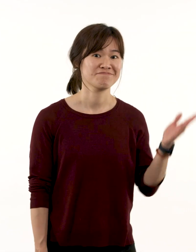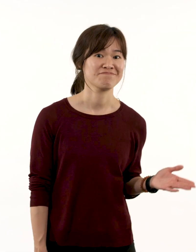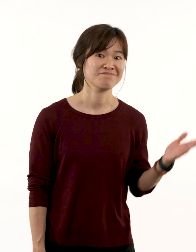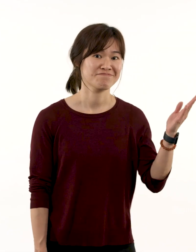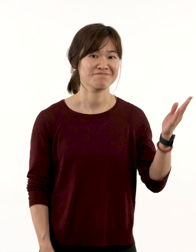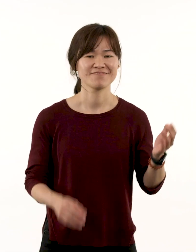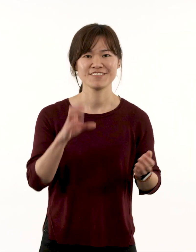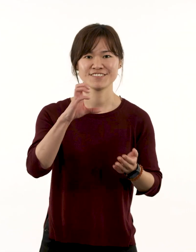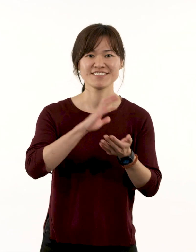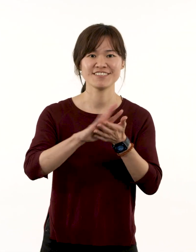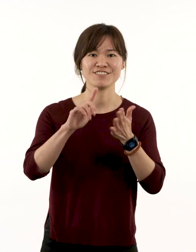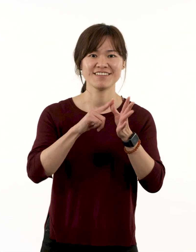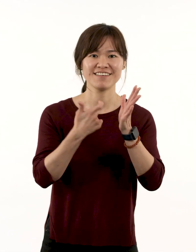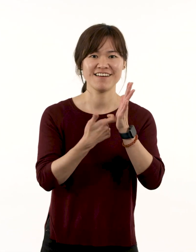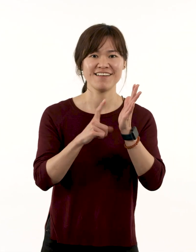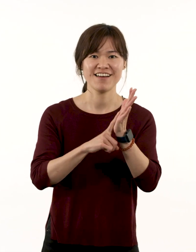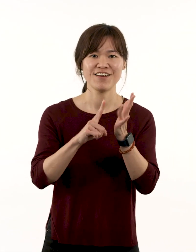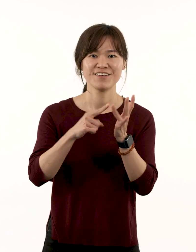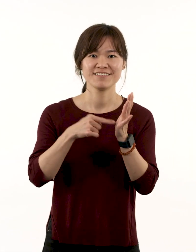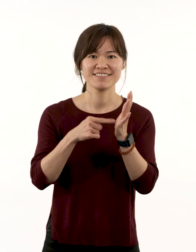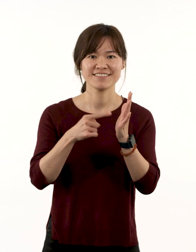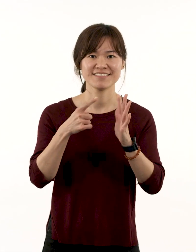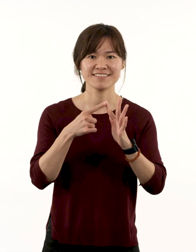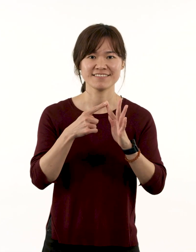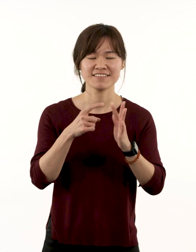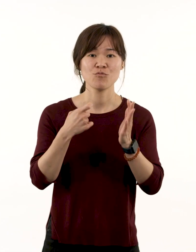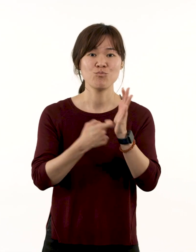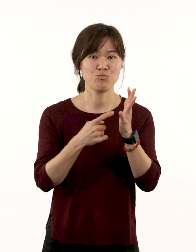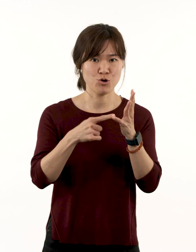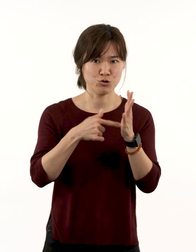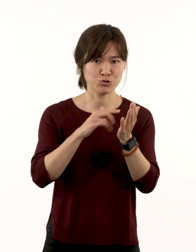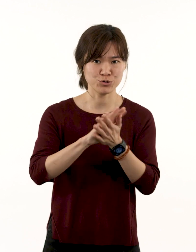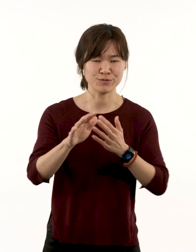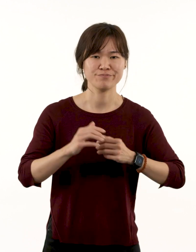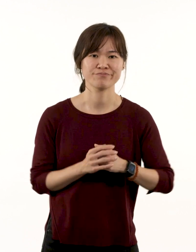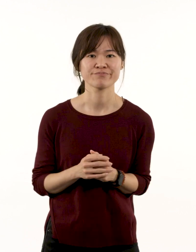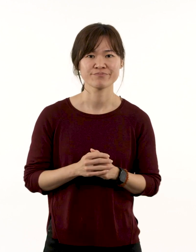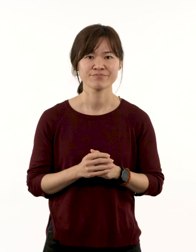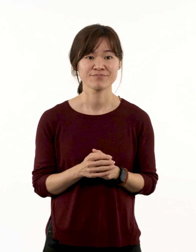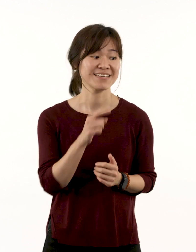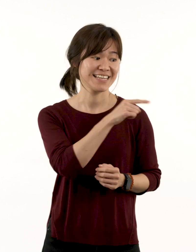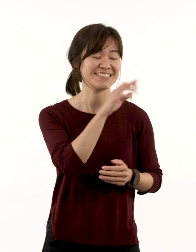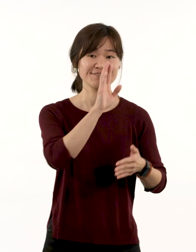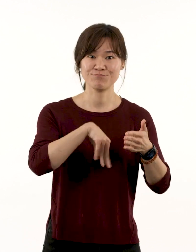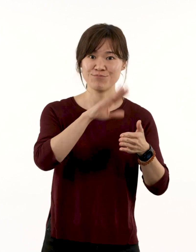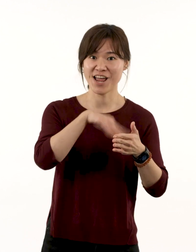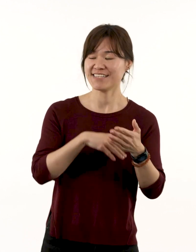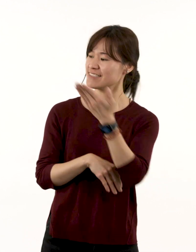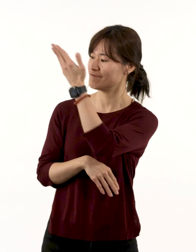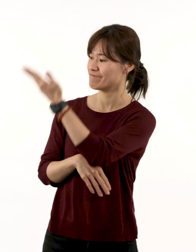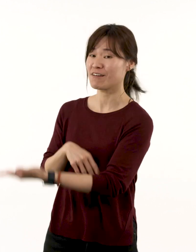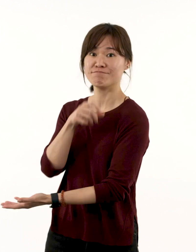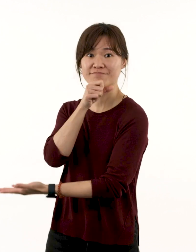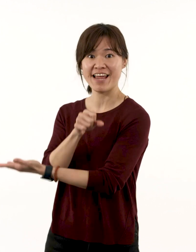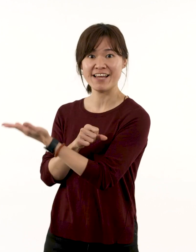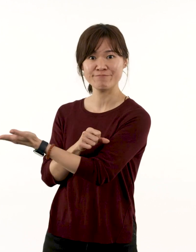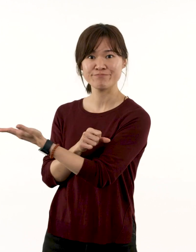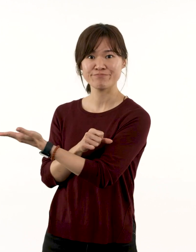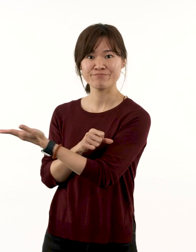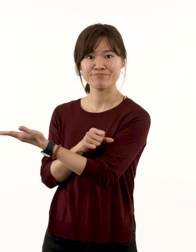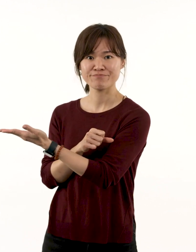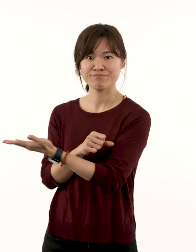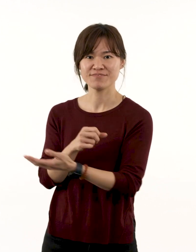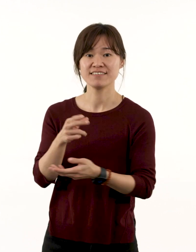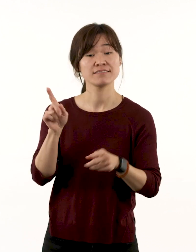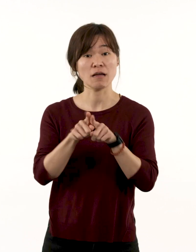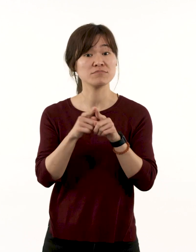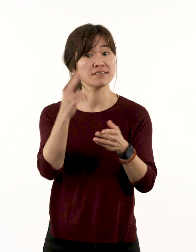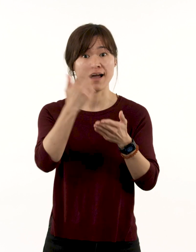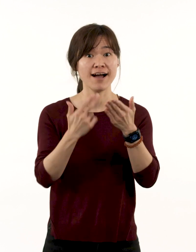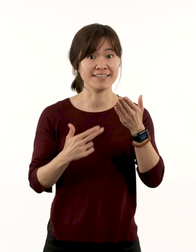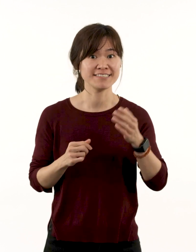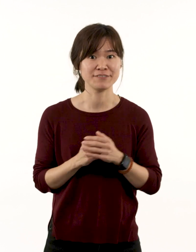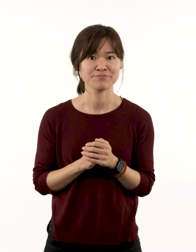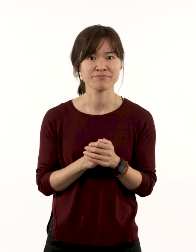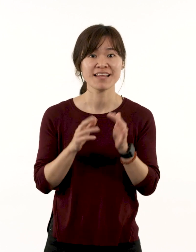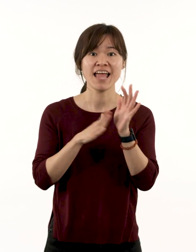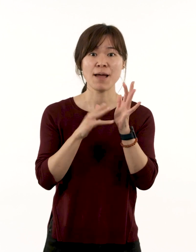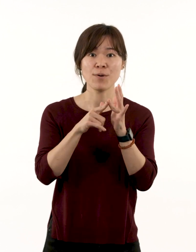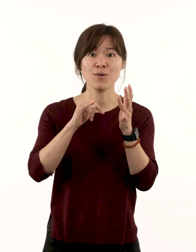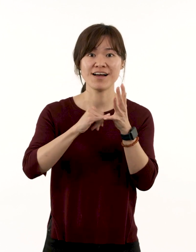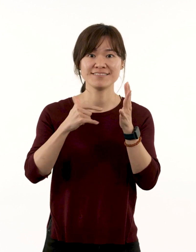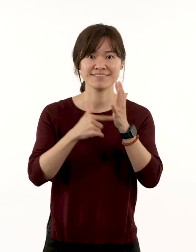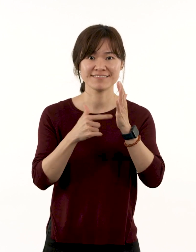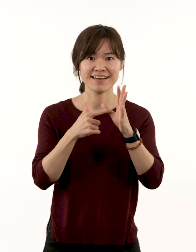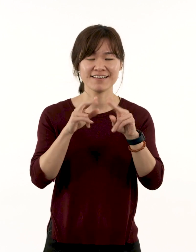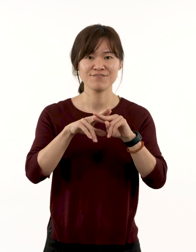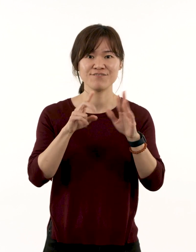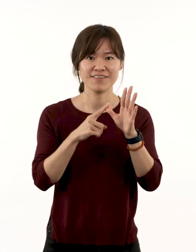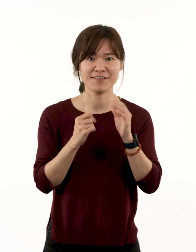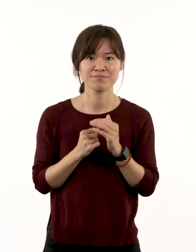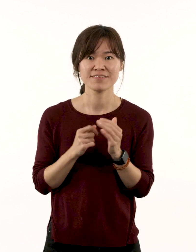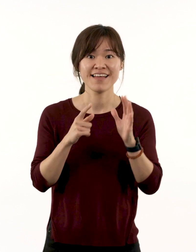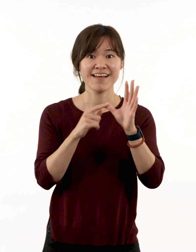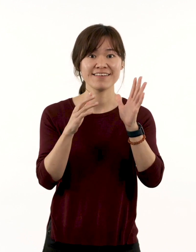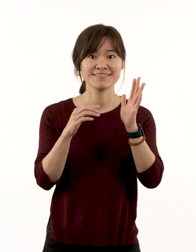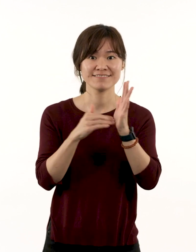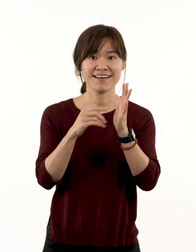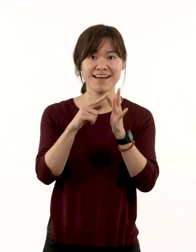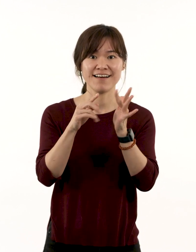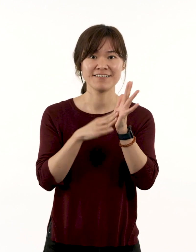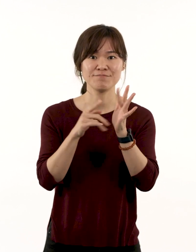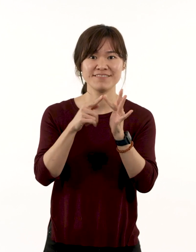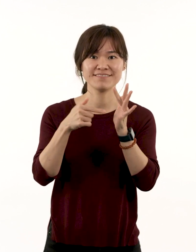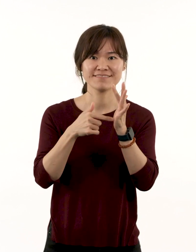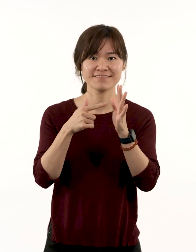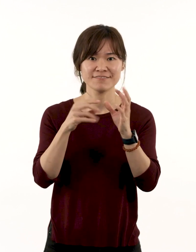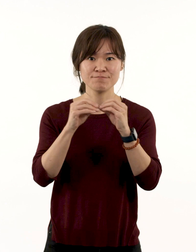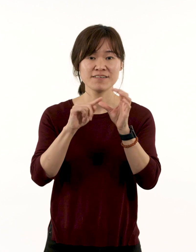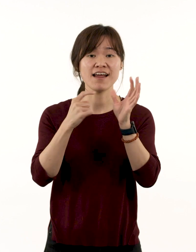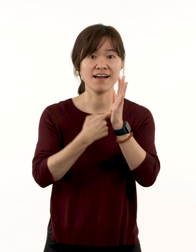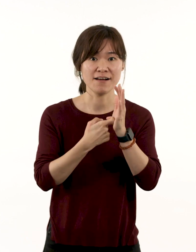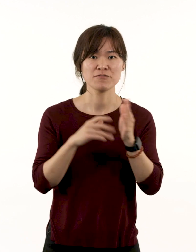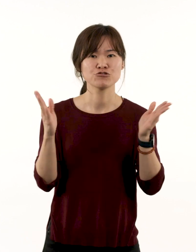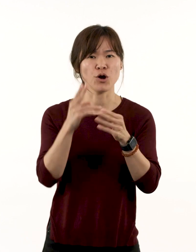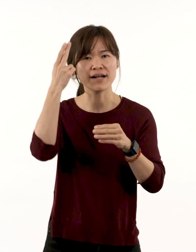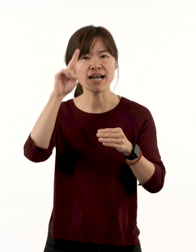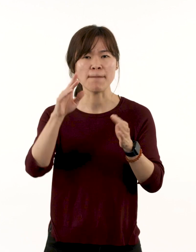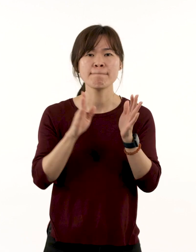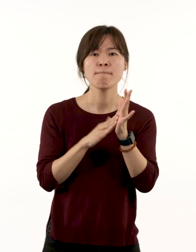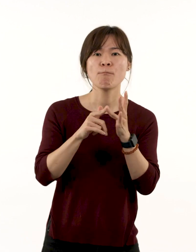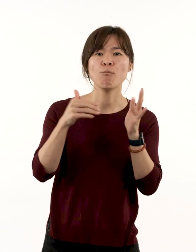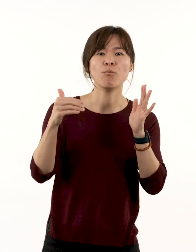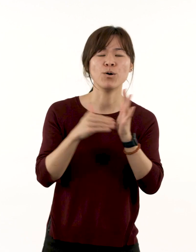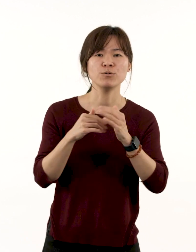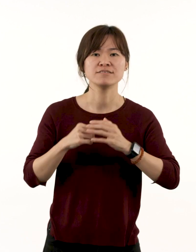Charlotte Ruth’s subject is artist Mostafa ‘Moz’ Azimitabar,